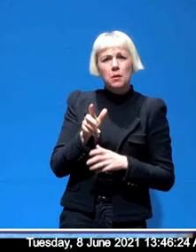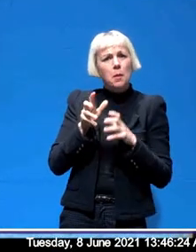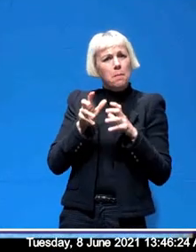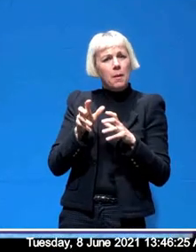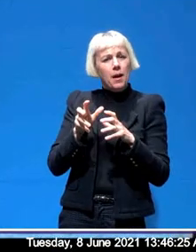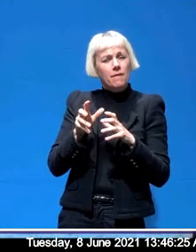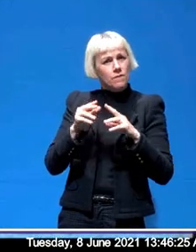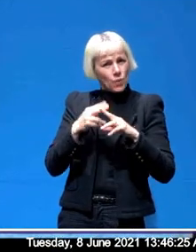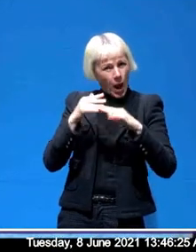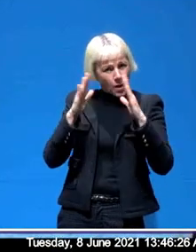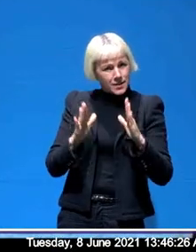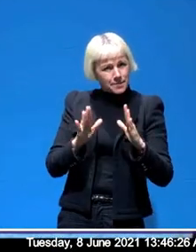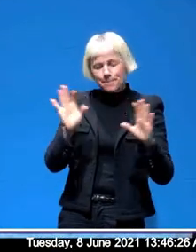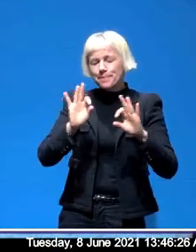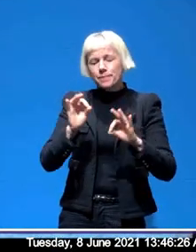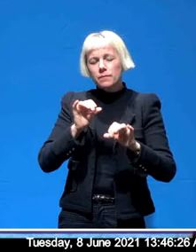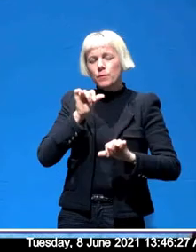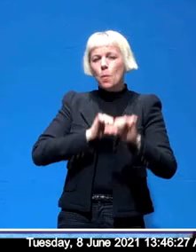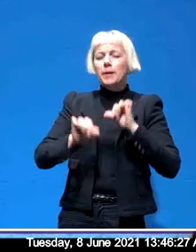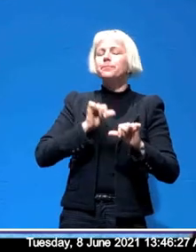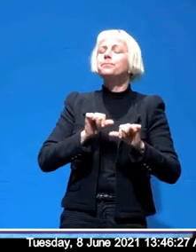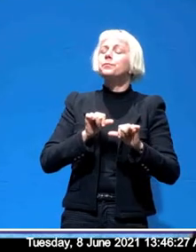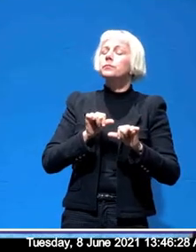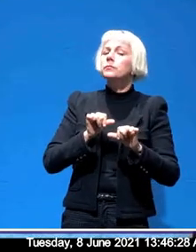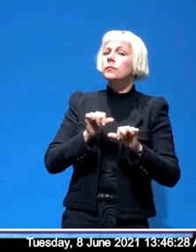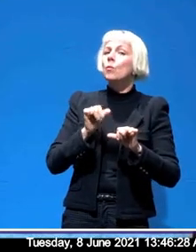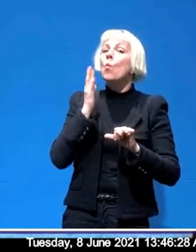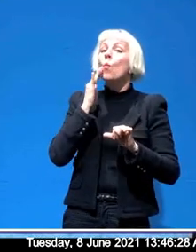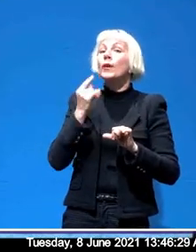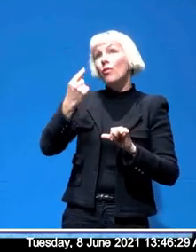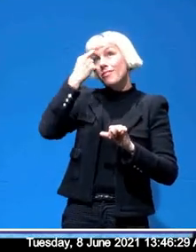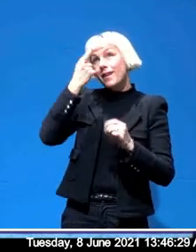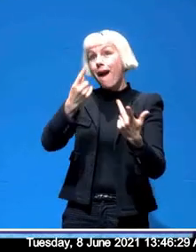Let me rephrase that. Was that unusual when compared with other houses?